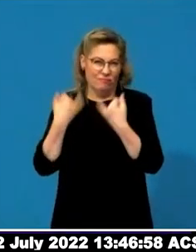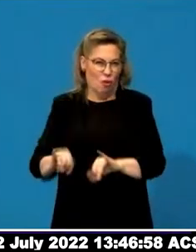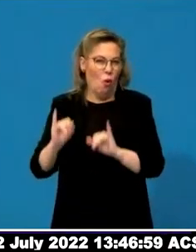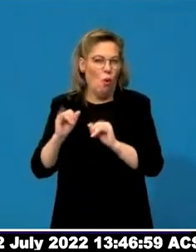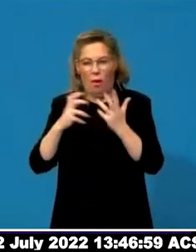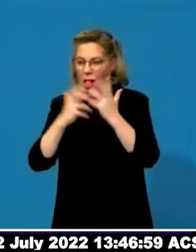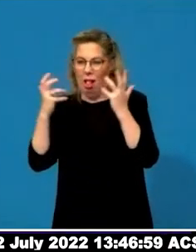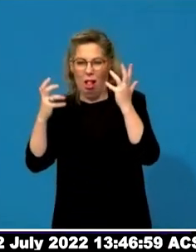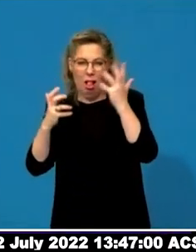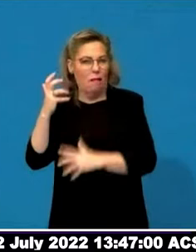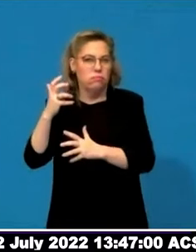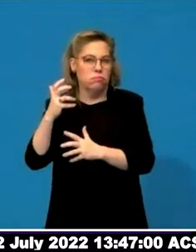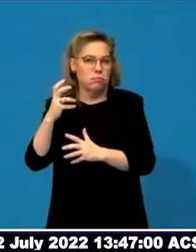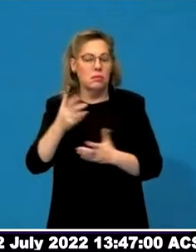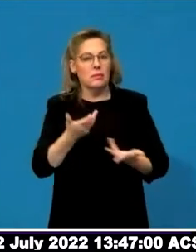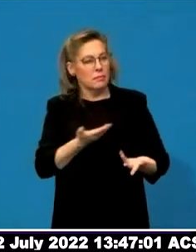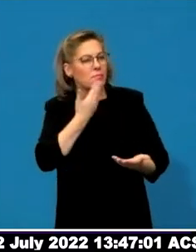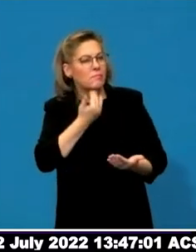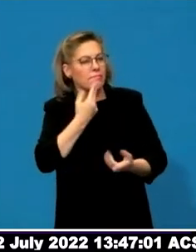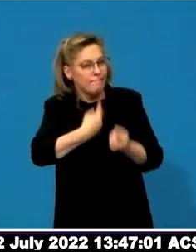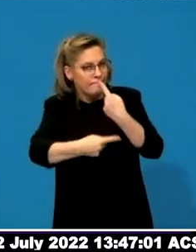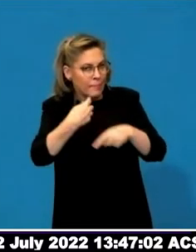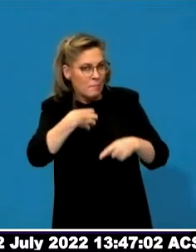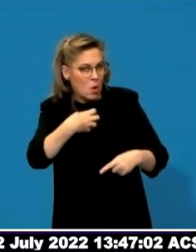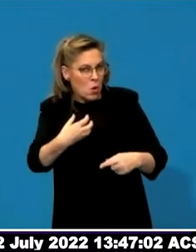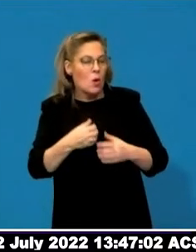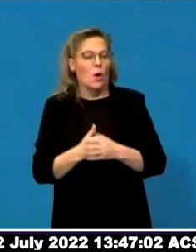Well, when it was first released,